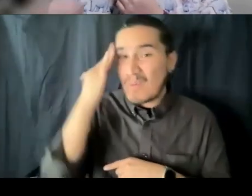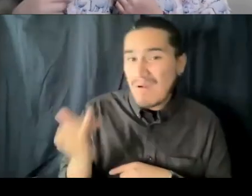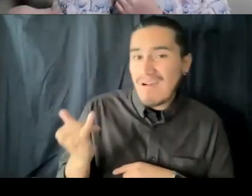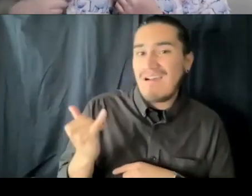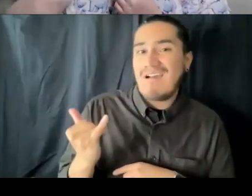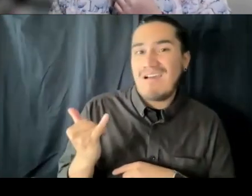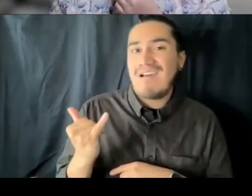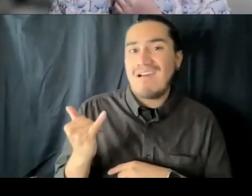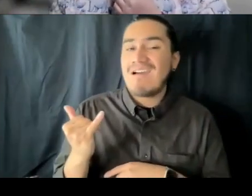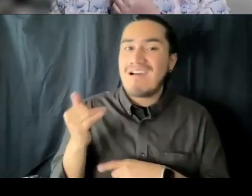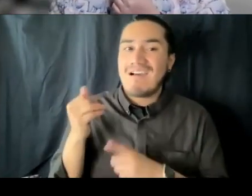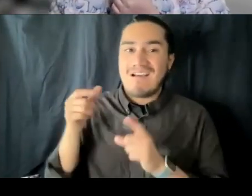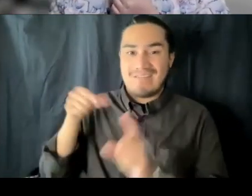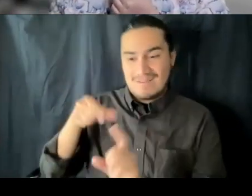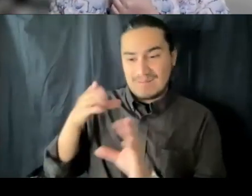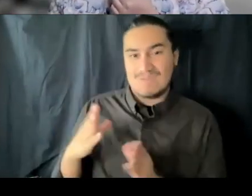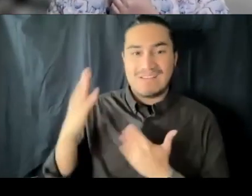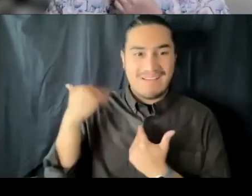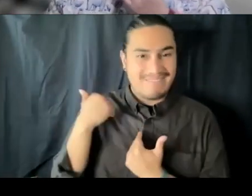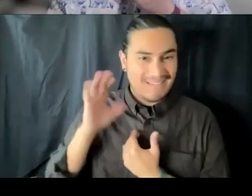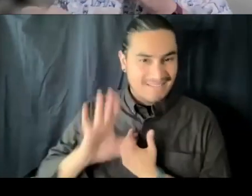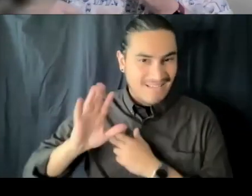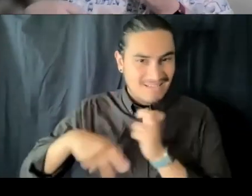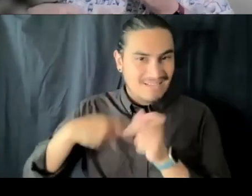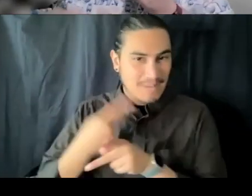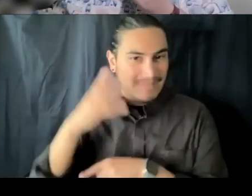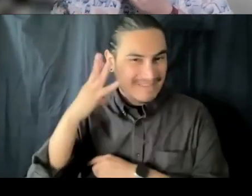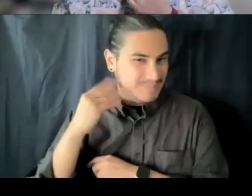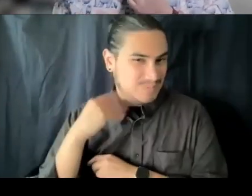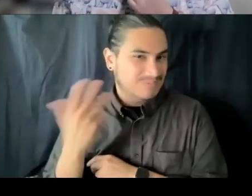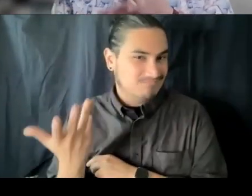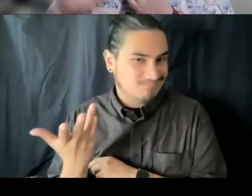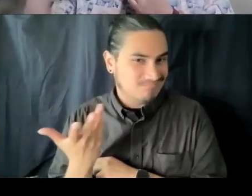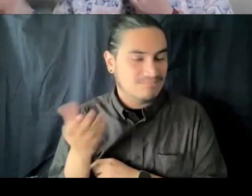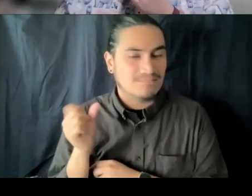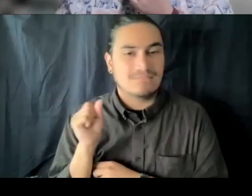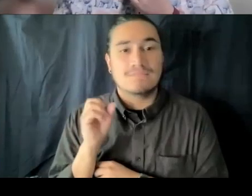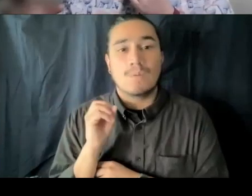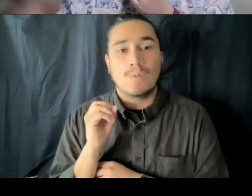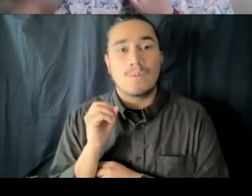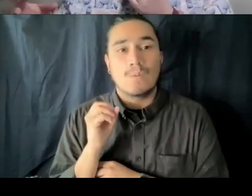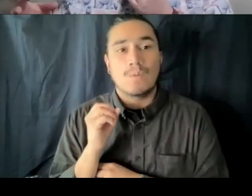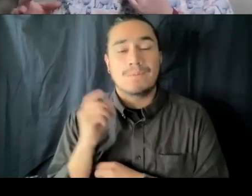they're having the experience they're having. So this next section,